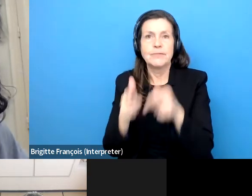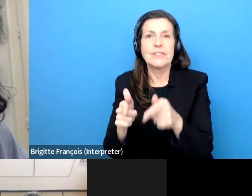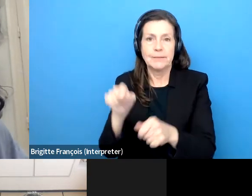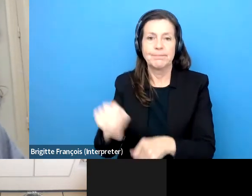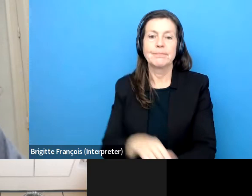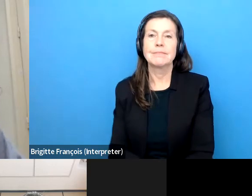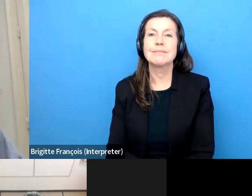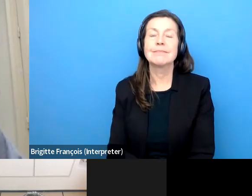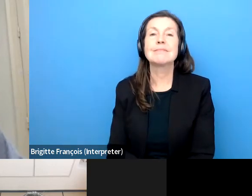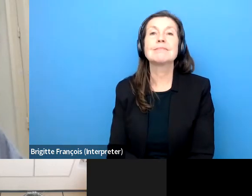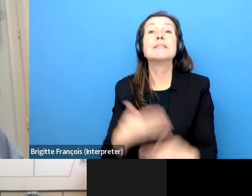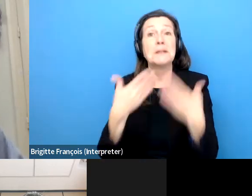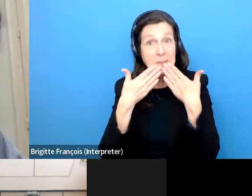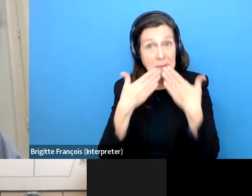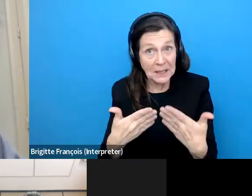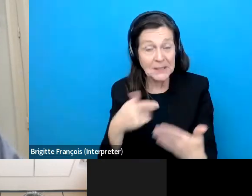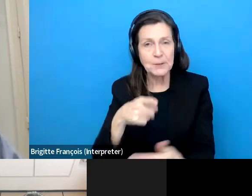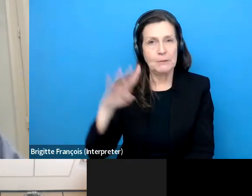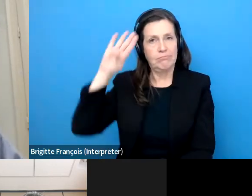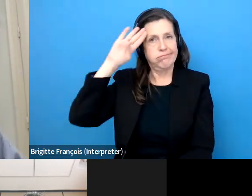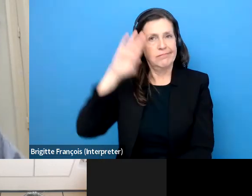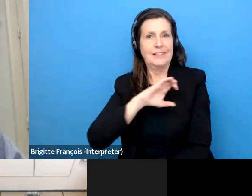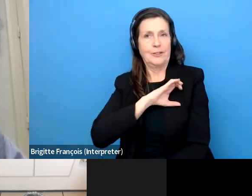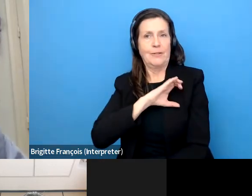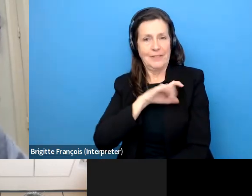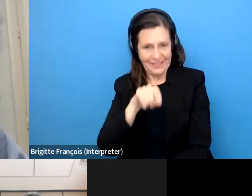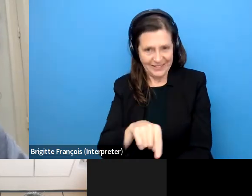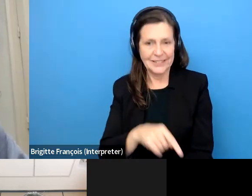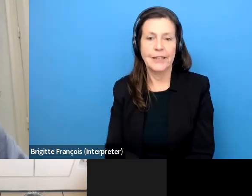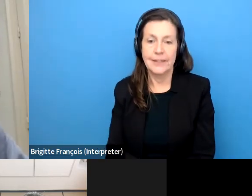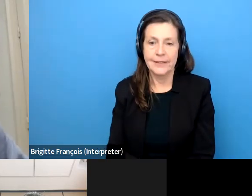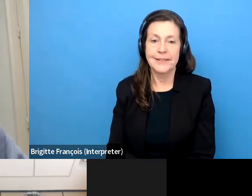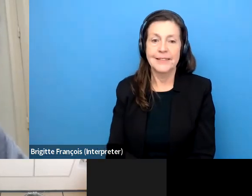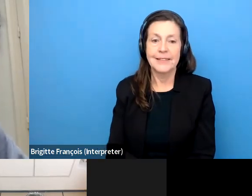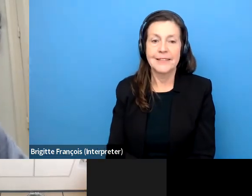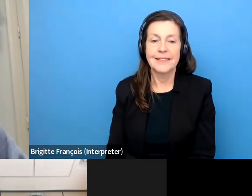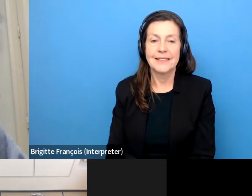the representative of the EU antitrafficking coordinator.